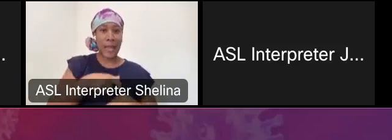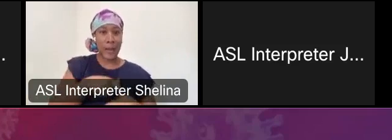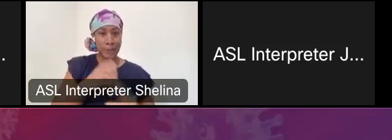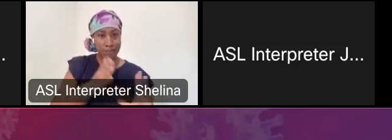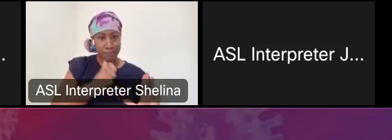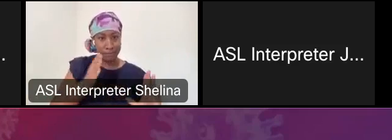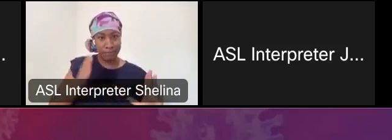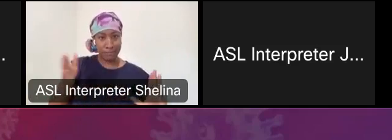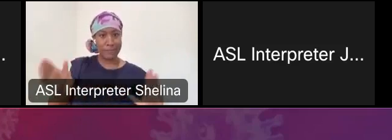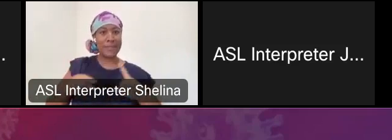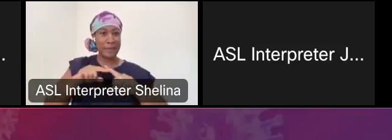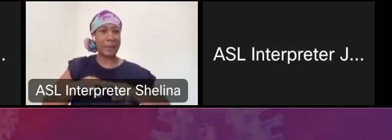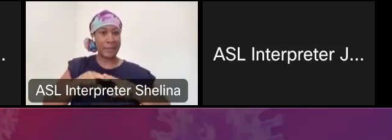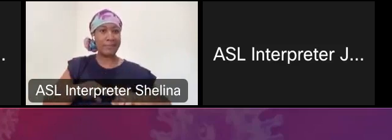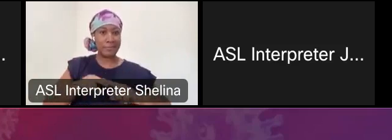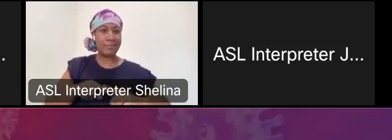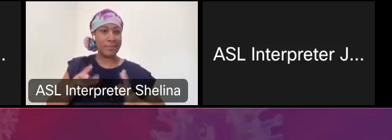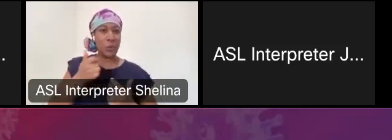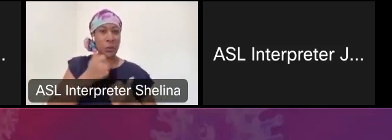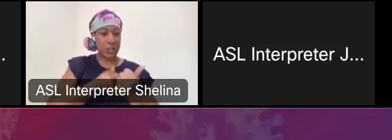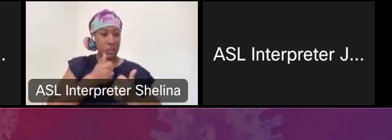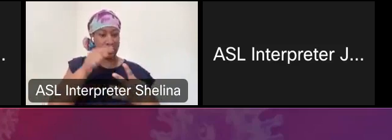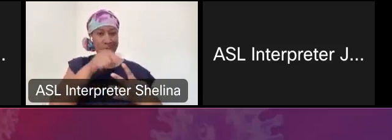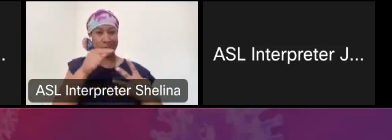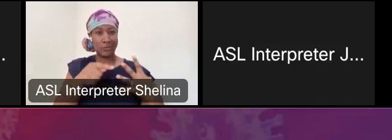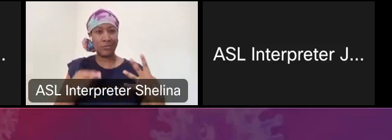madina vaccines are only fully effective.